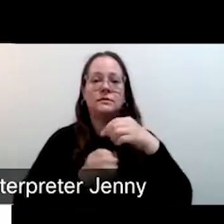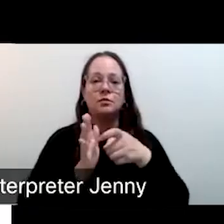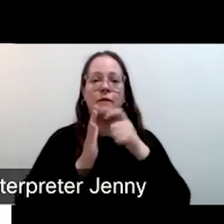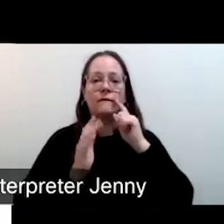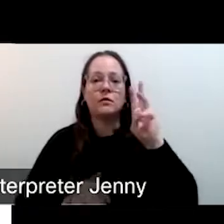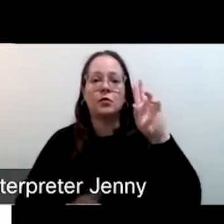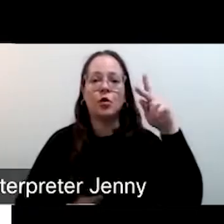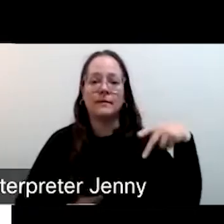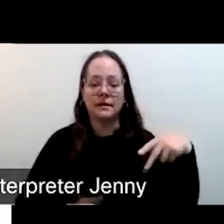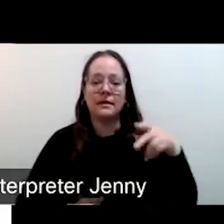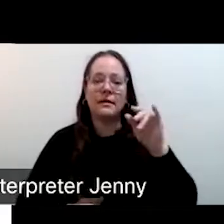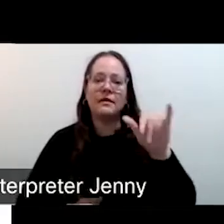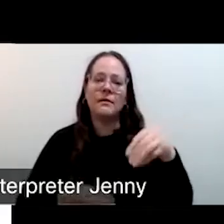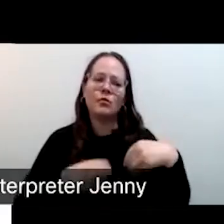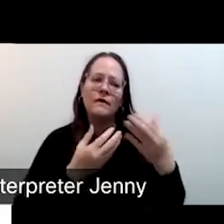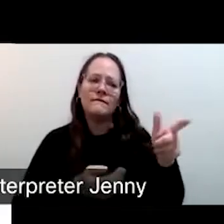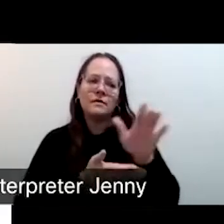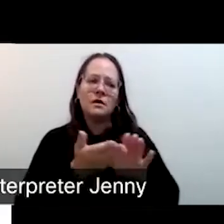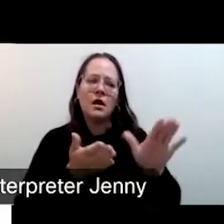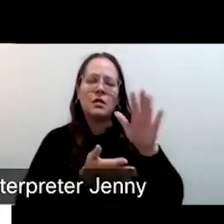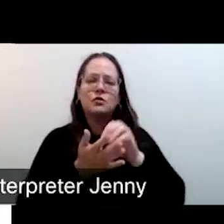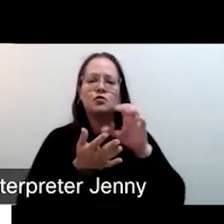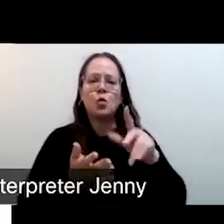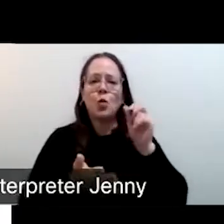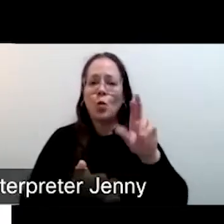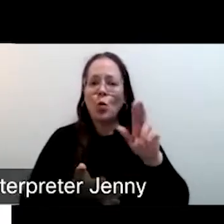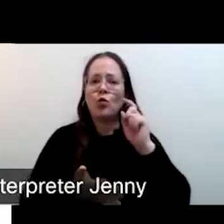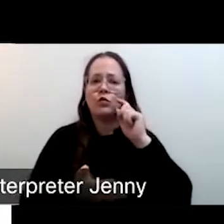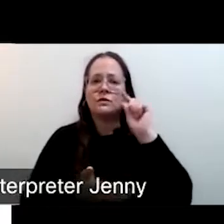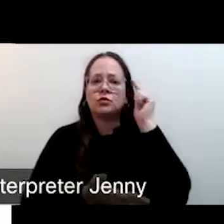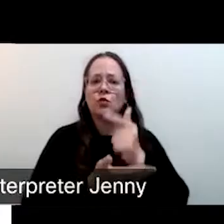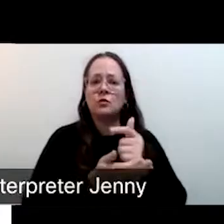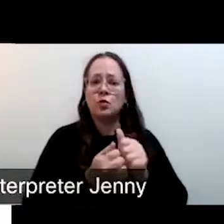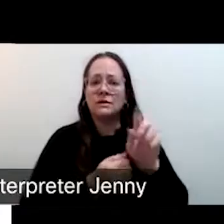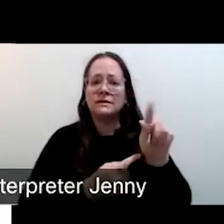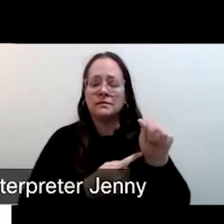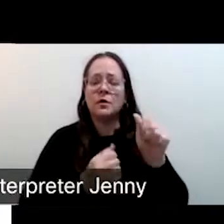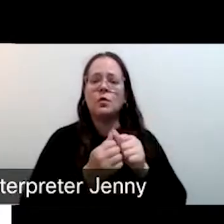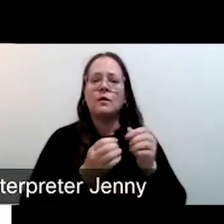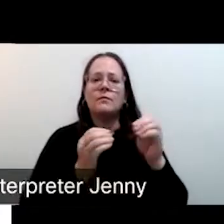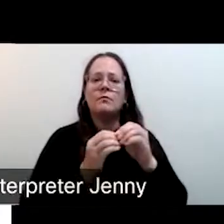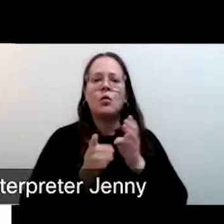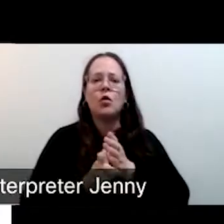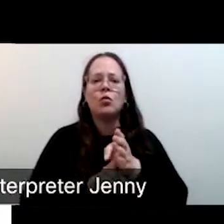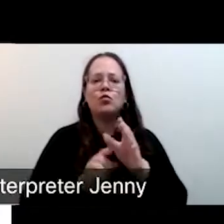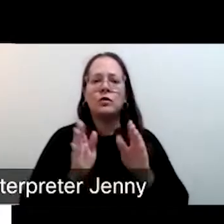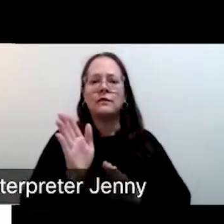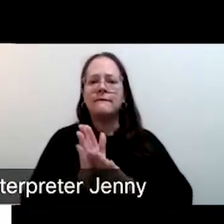students and recent graduates with disabilities with career development and potential internships or permanent jobs.